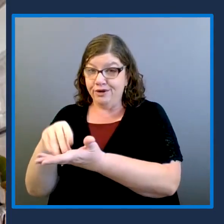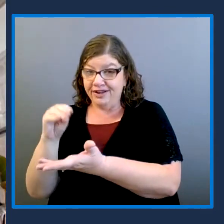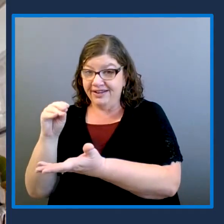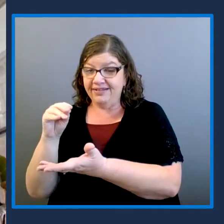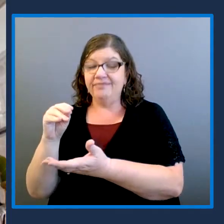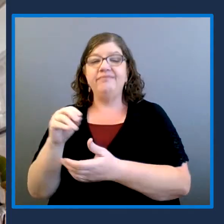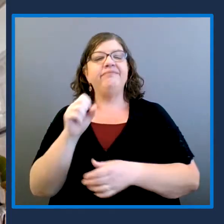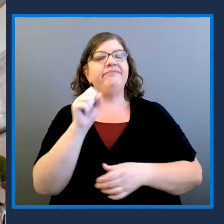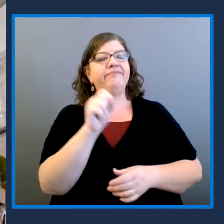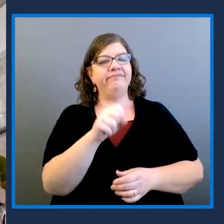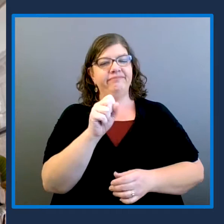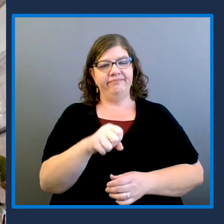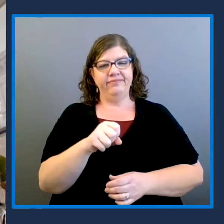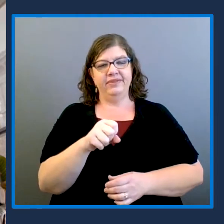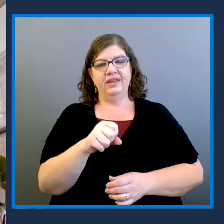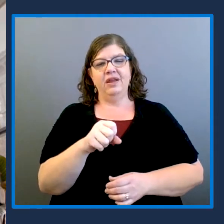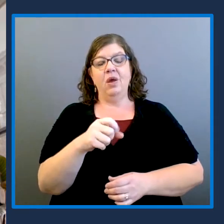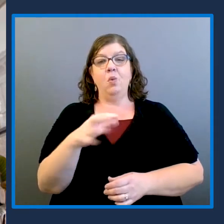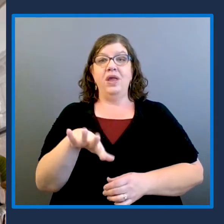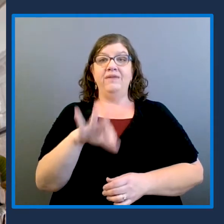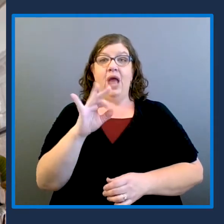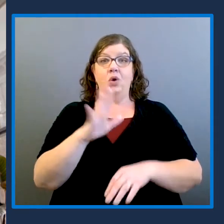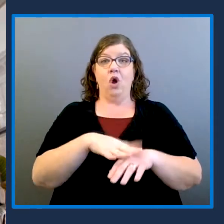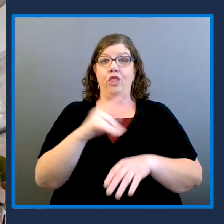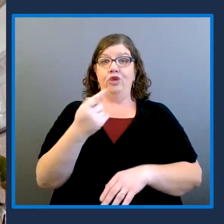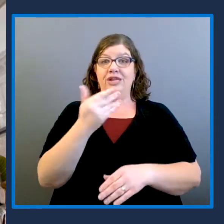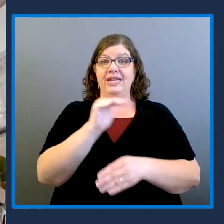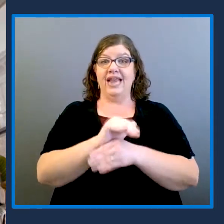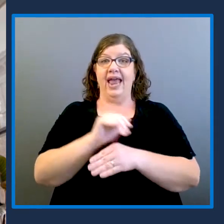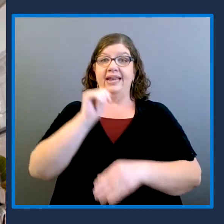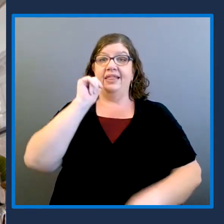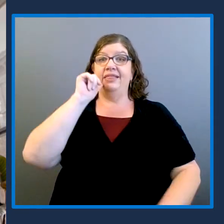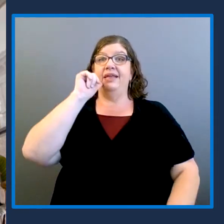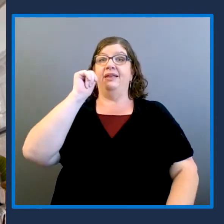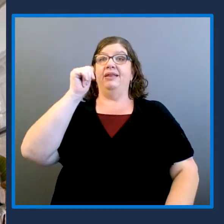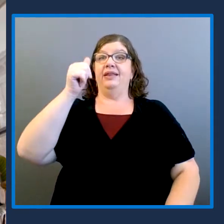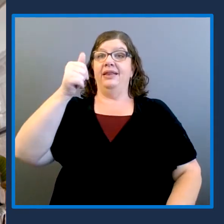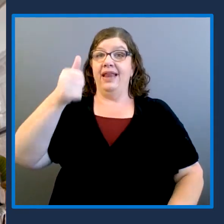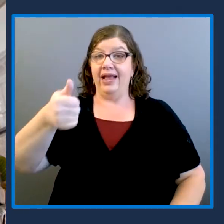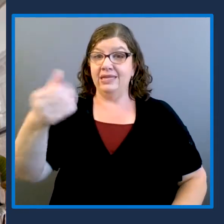absolutely so we found out on a thursday night that we were going to be going digital